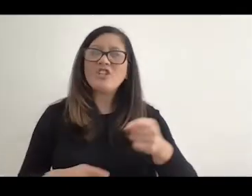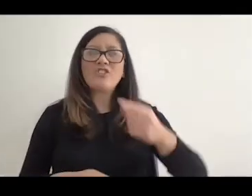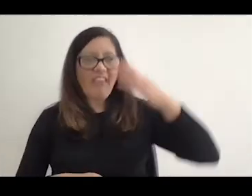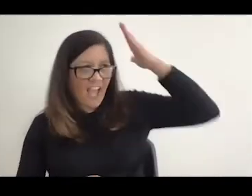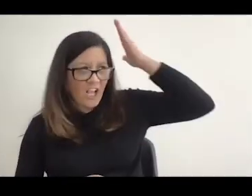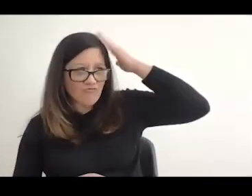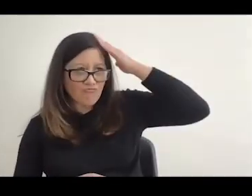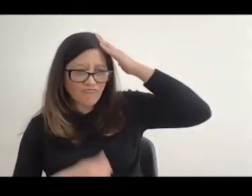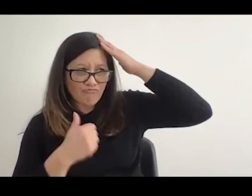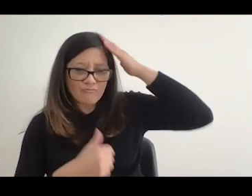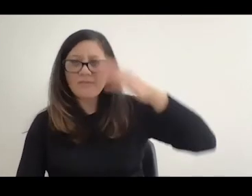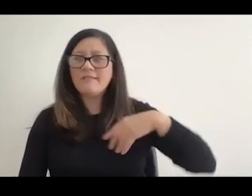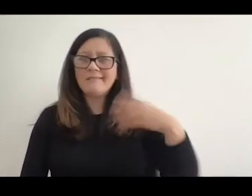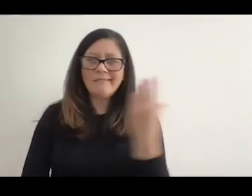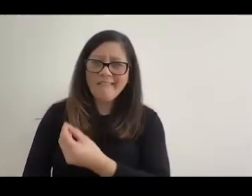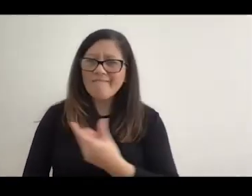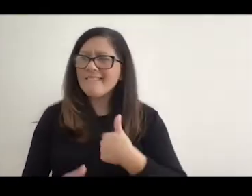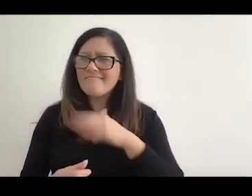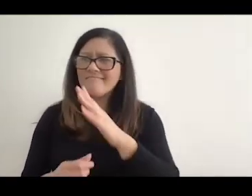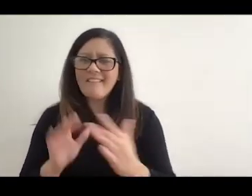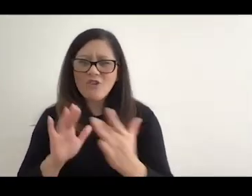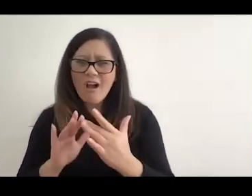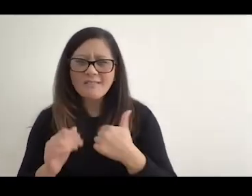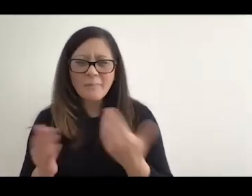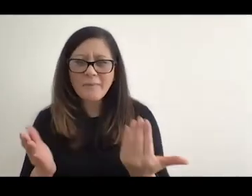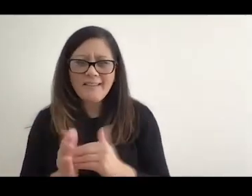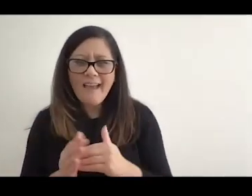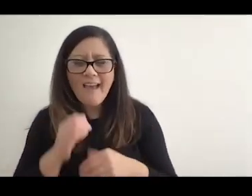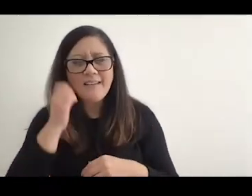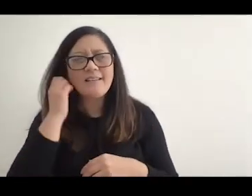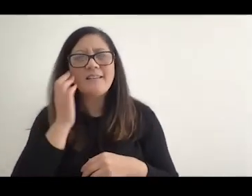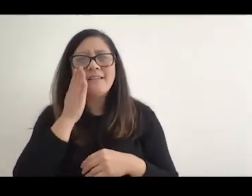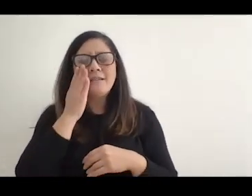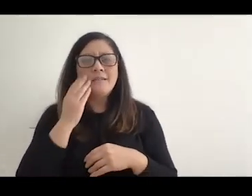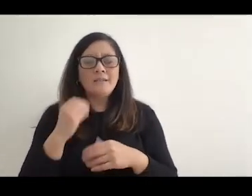involved in this space since 1992 and talking to anyone that I could talk to.